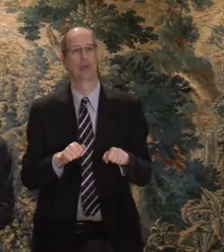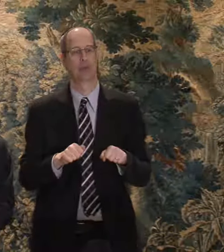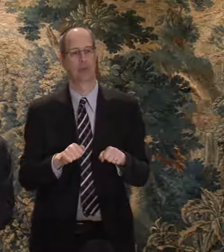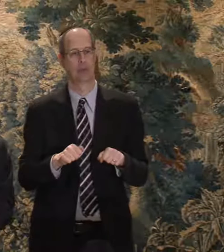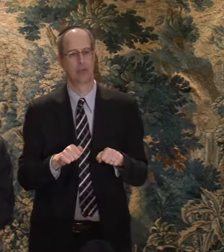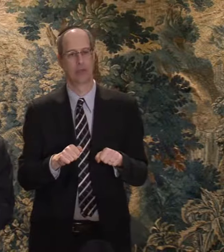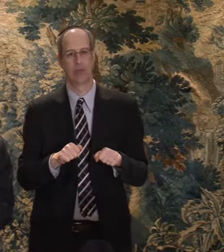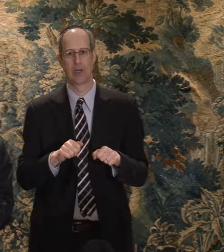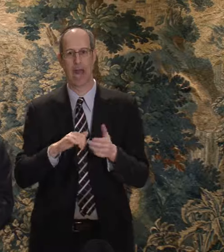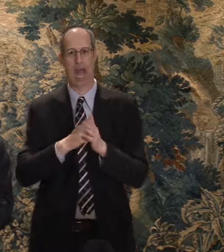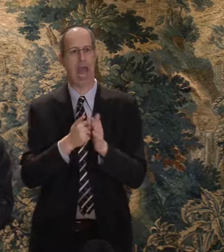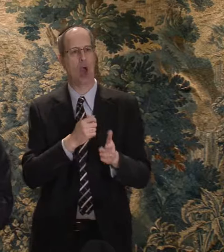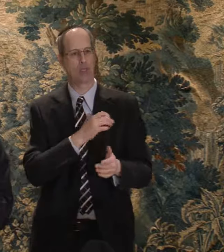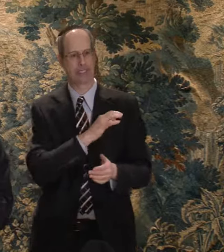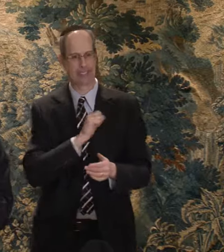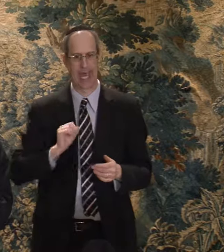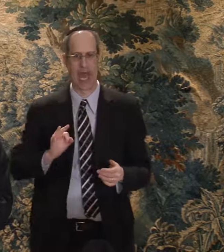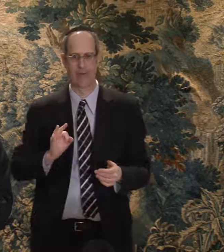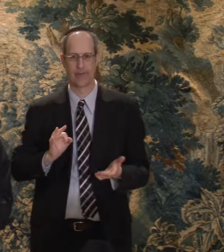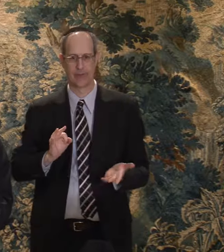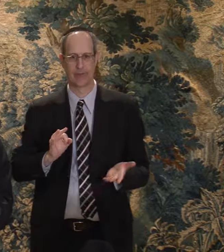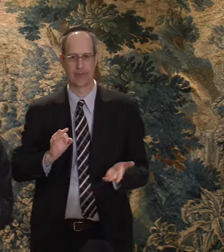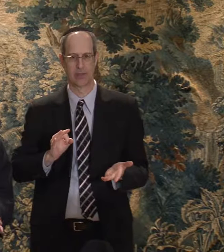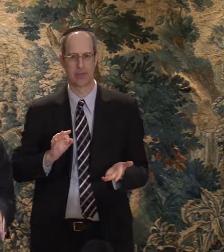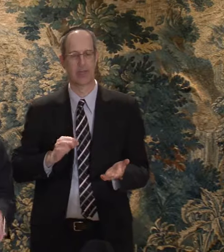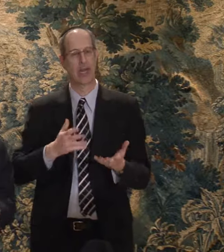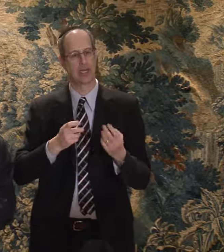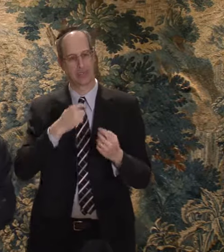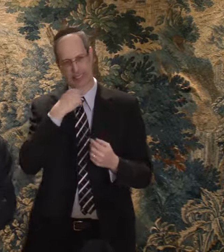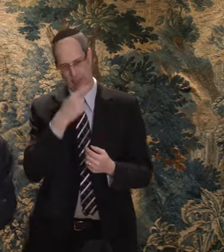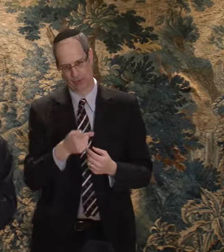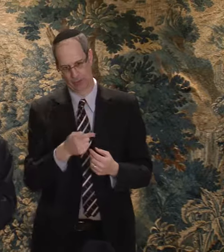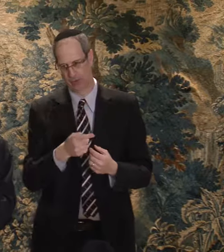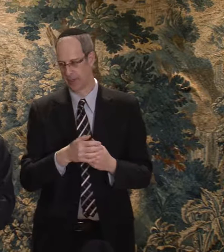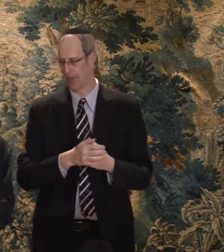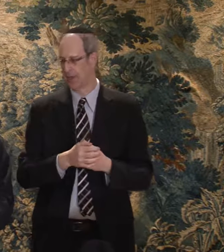was the staff able to do that so I'll tell you something amazing I remember